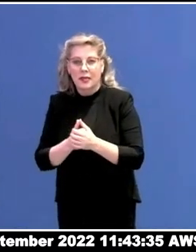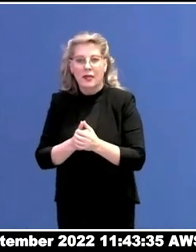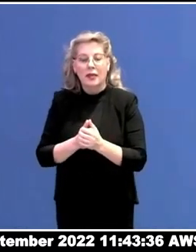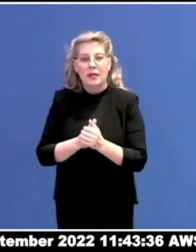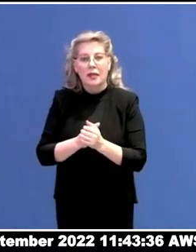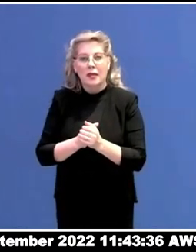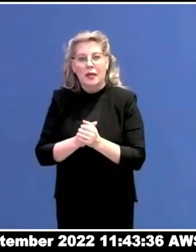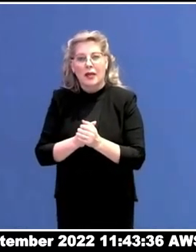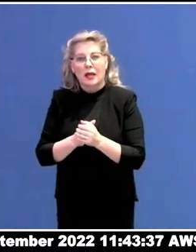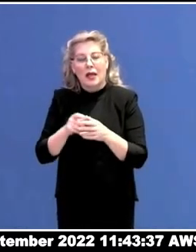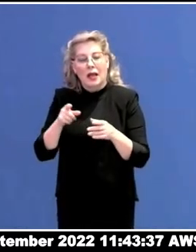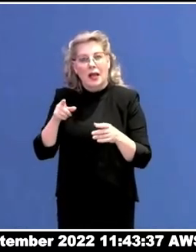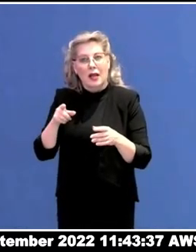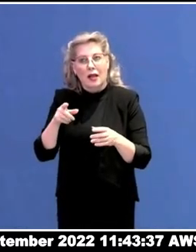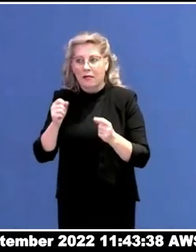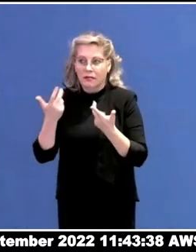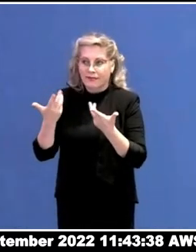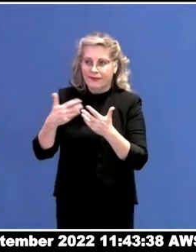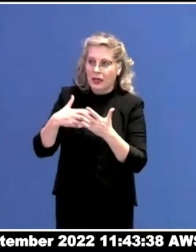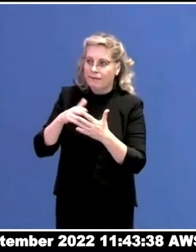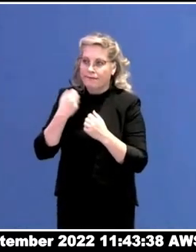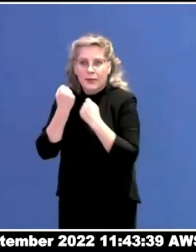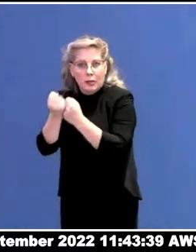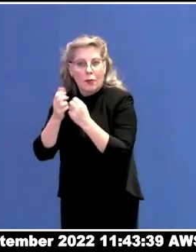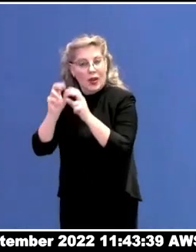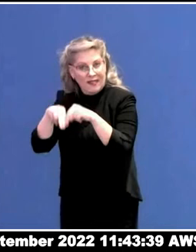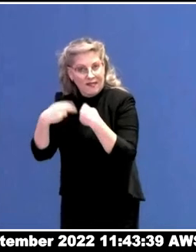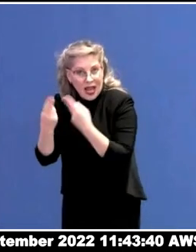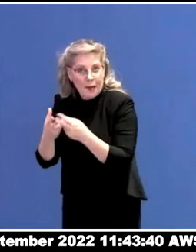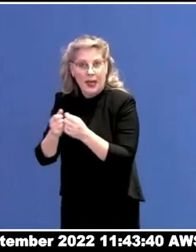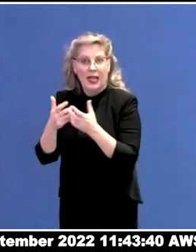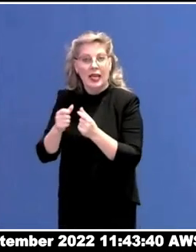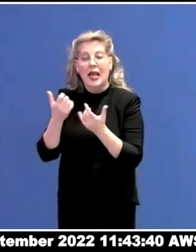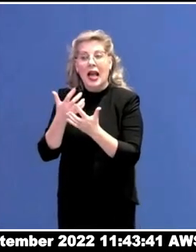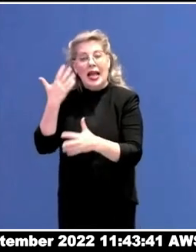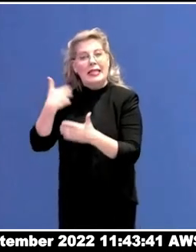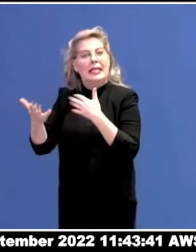MS McMAHON: Family members and other issues that are making prisoners anxious, are you